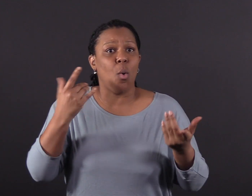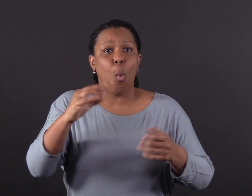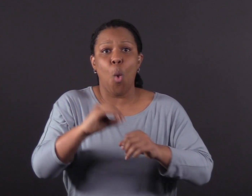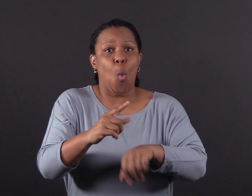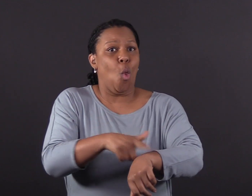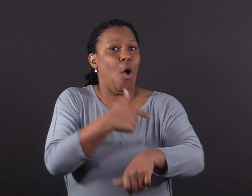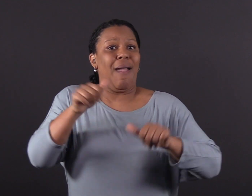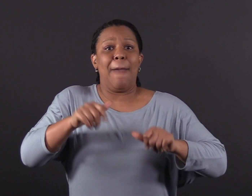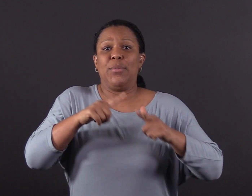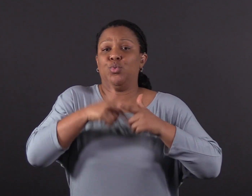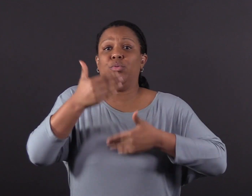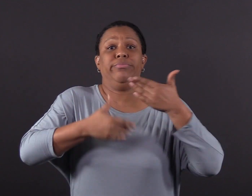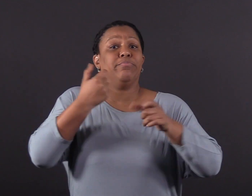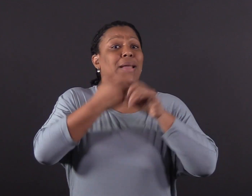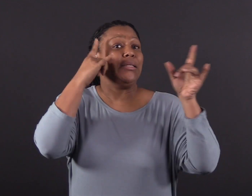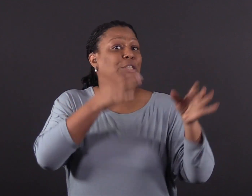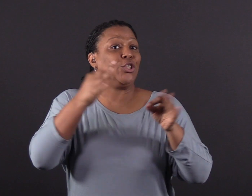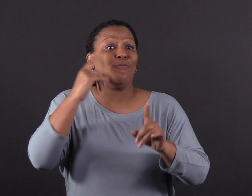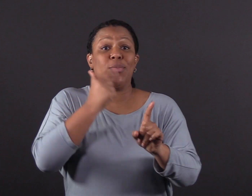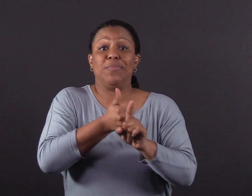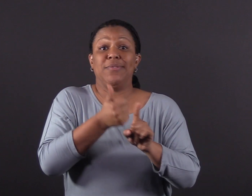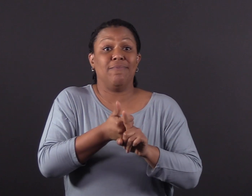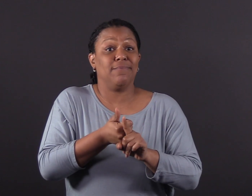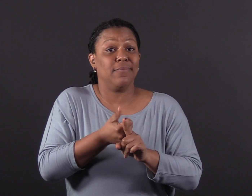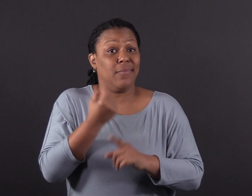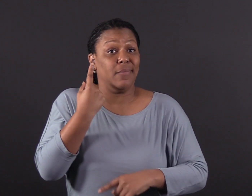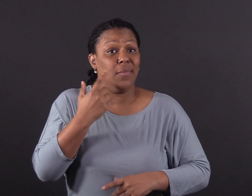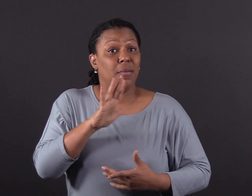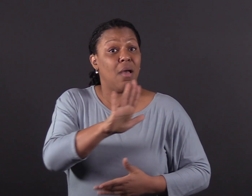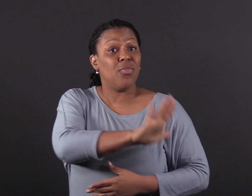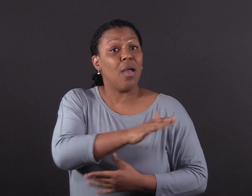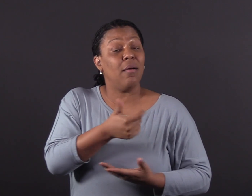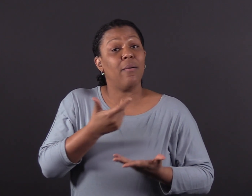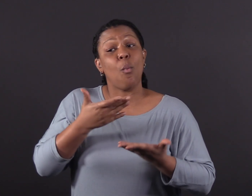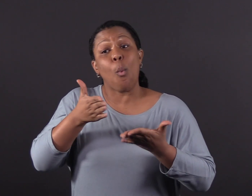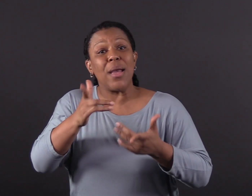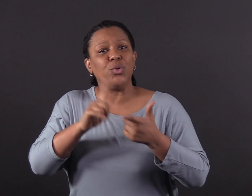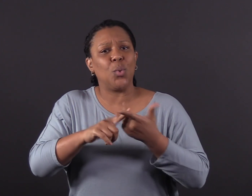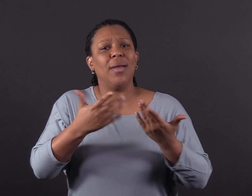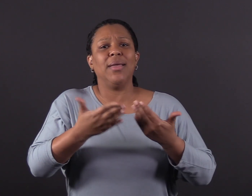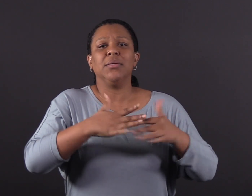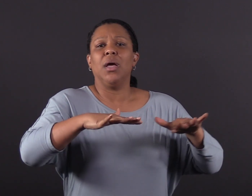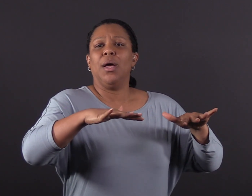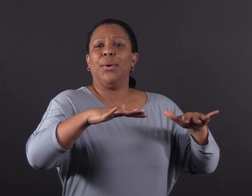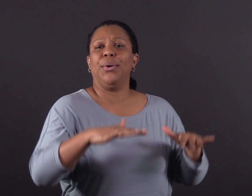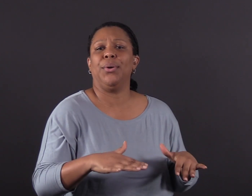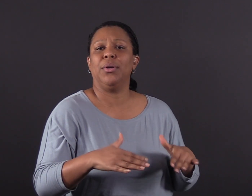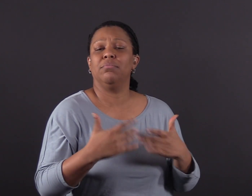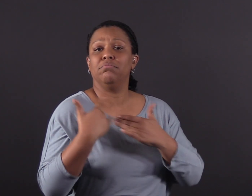for themselves. They also help ease the burden on the patients’ loved ones